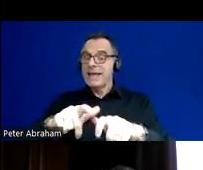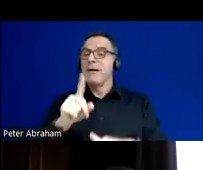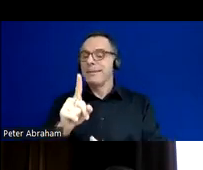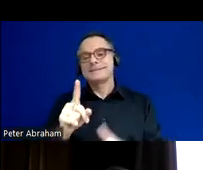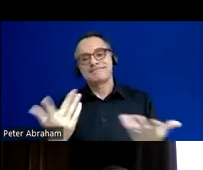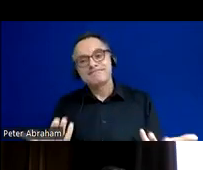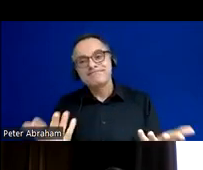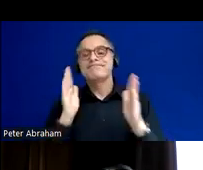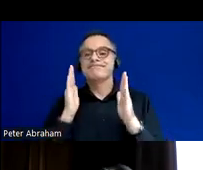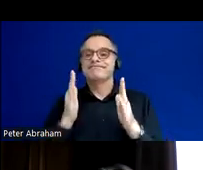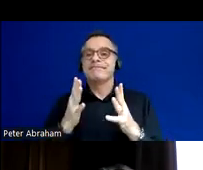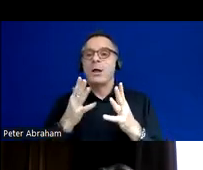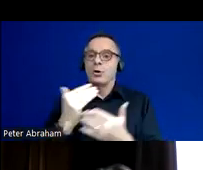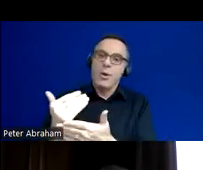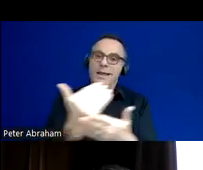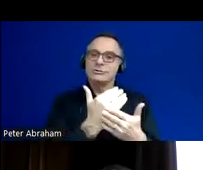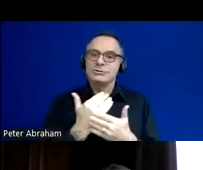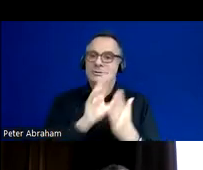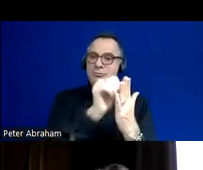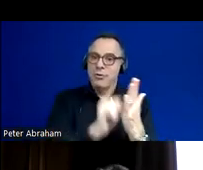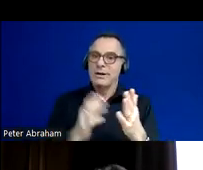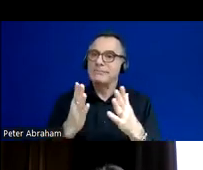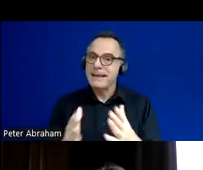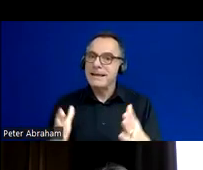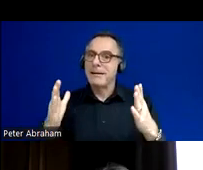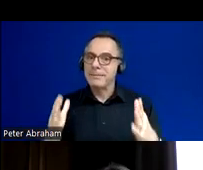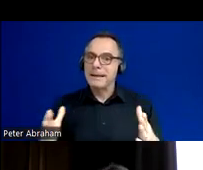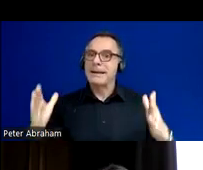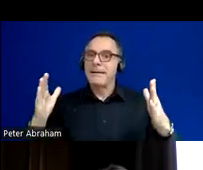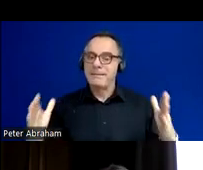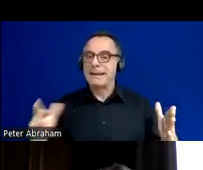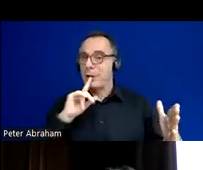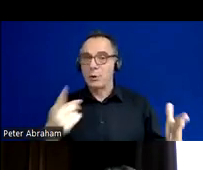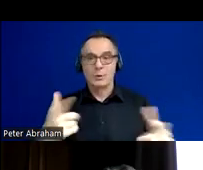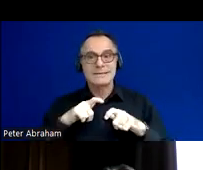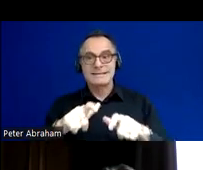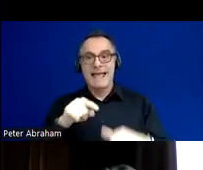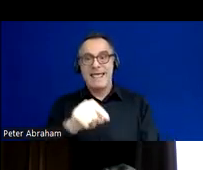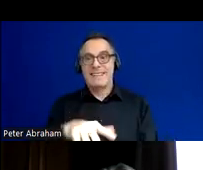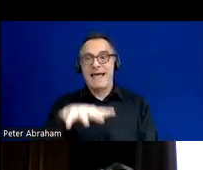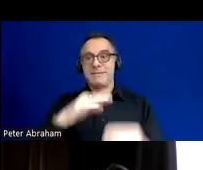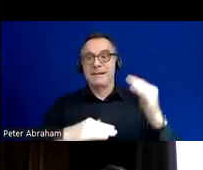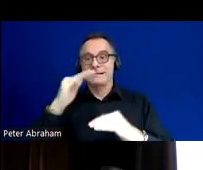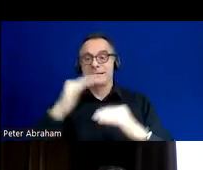the collections and the programme just outgrew that premises - so it was necessary to find a